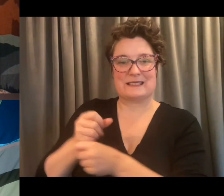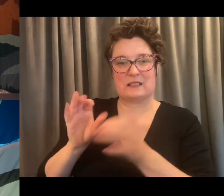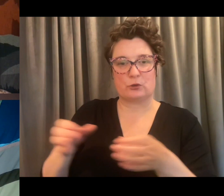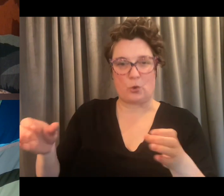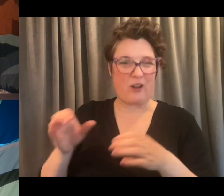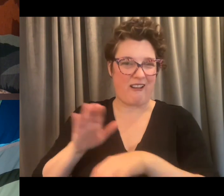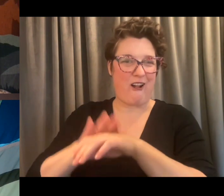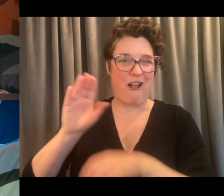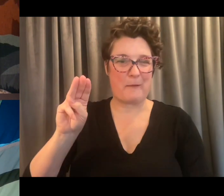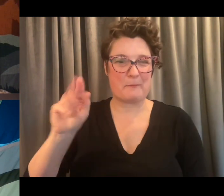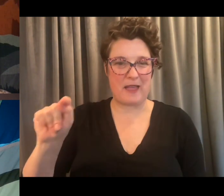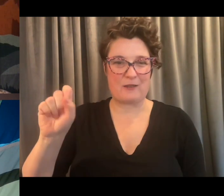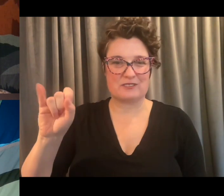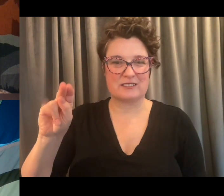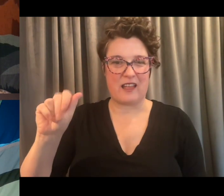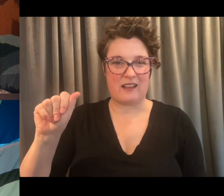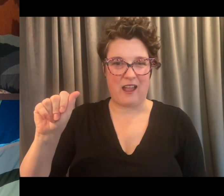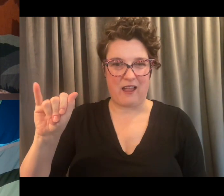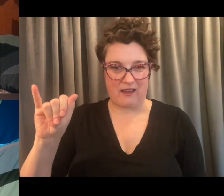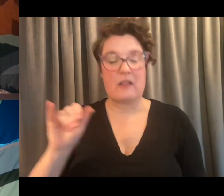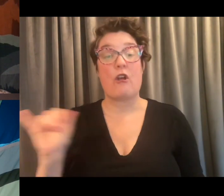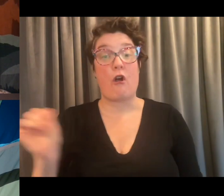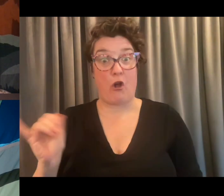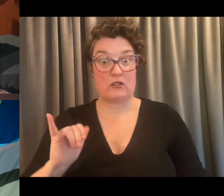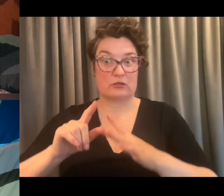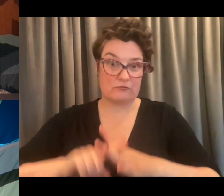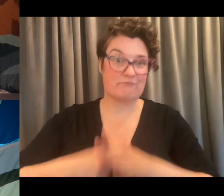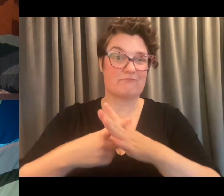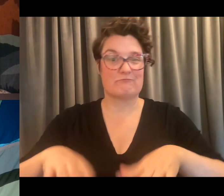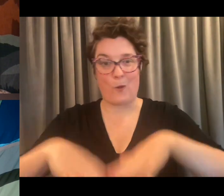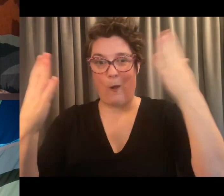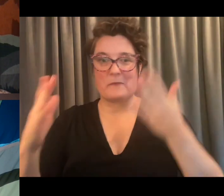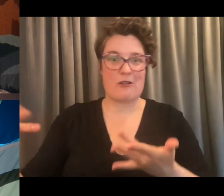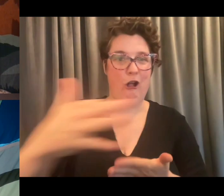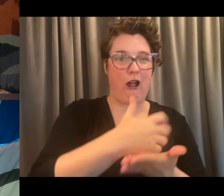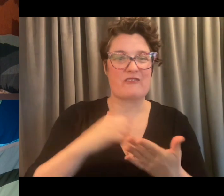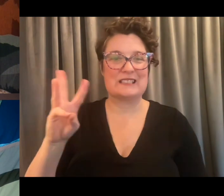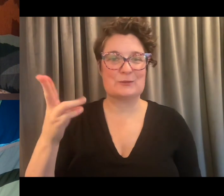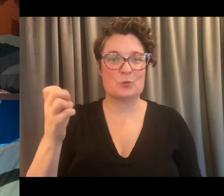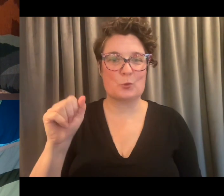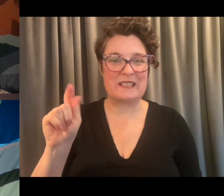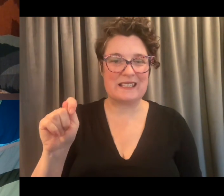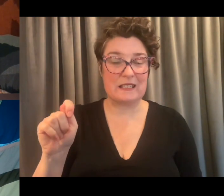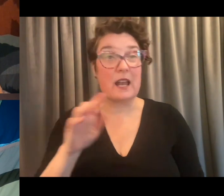And also marks the beginning of the wheat harvest and it's the end of the Omer period.